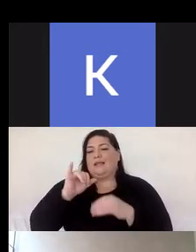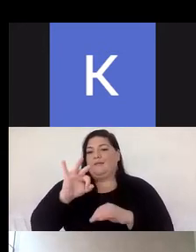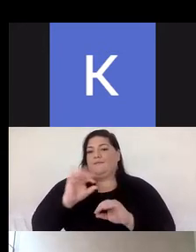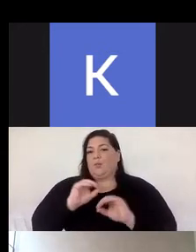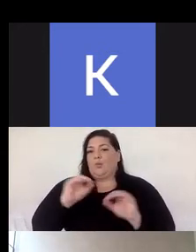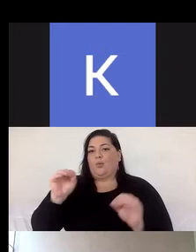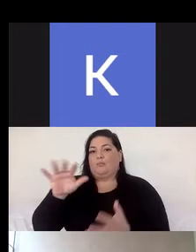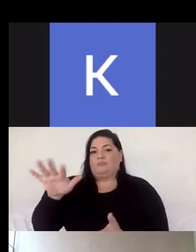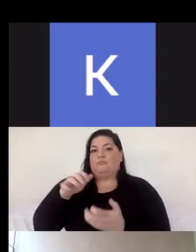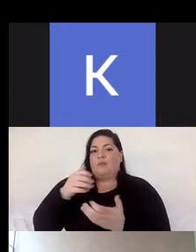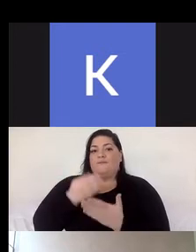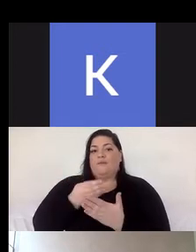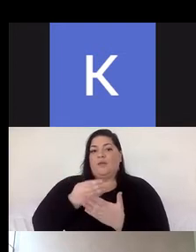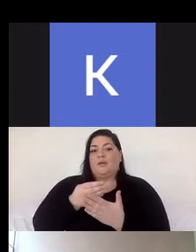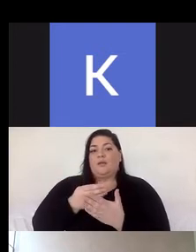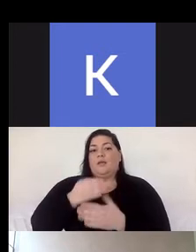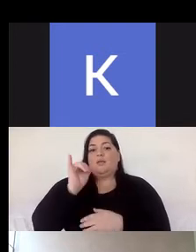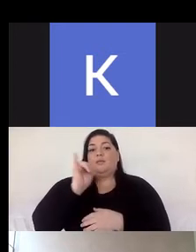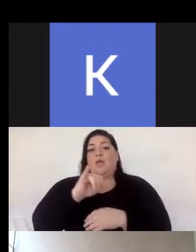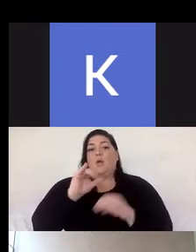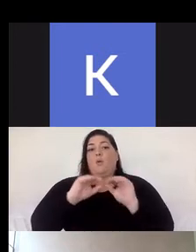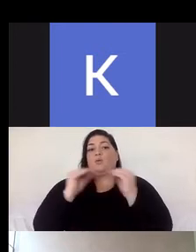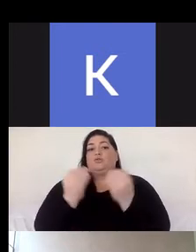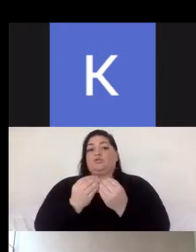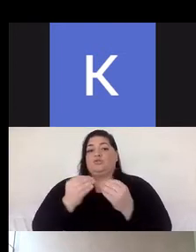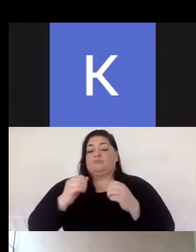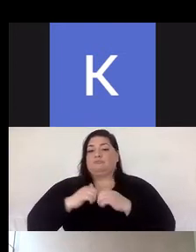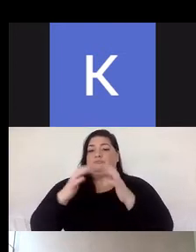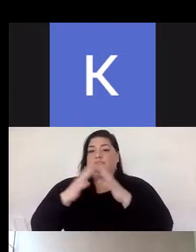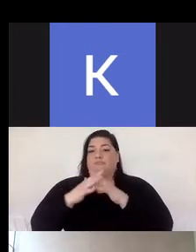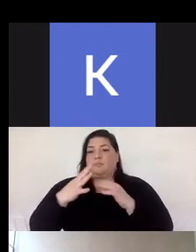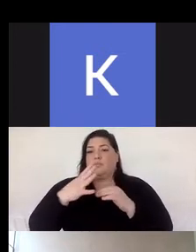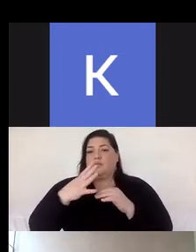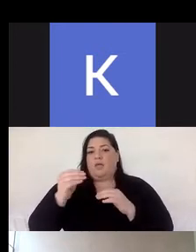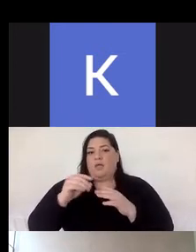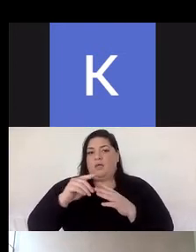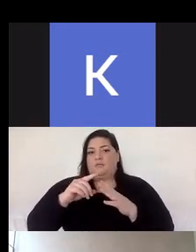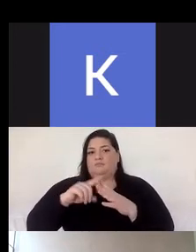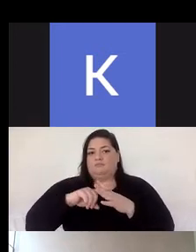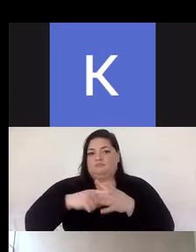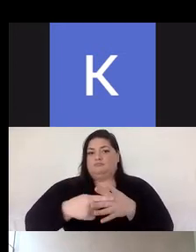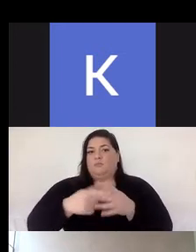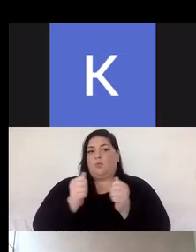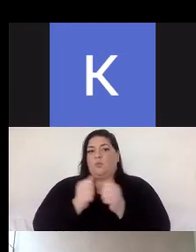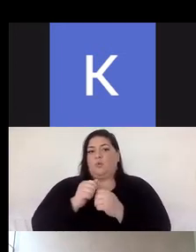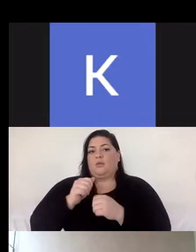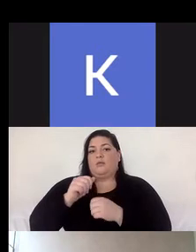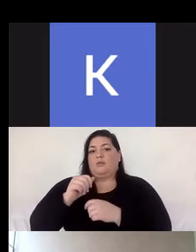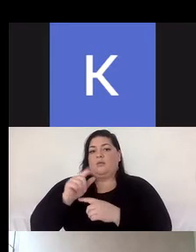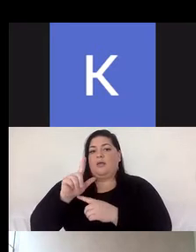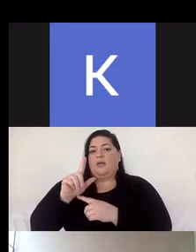The organization was formed and developed using LAV funding, and remains one of the few legal service